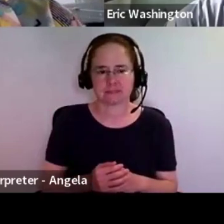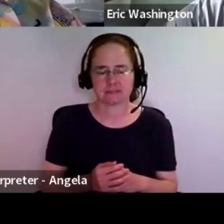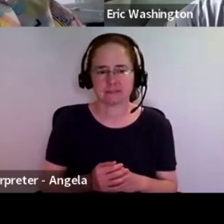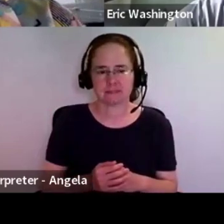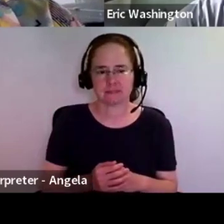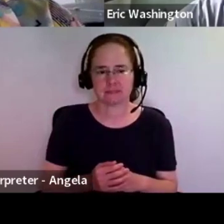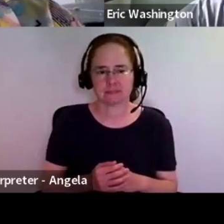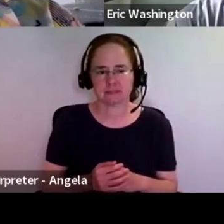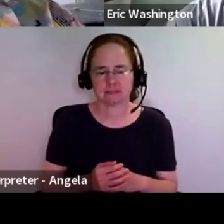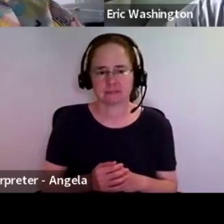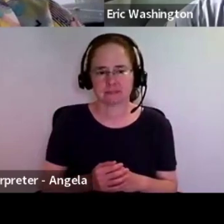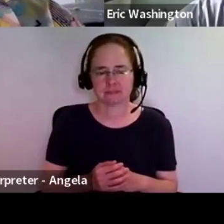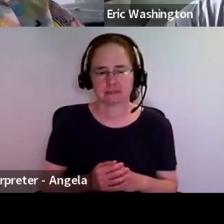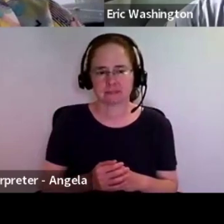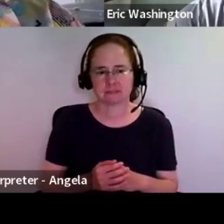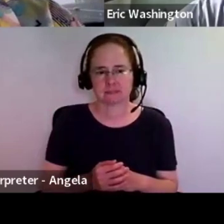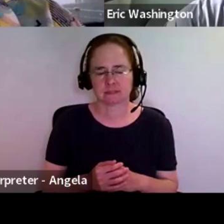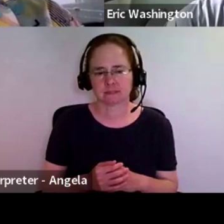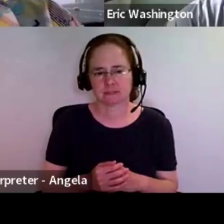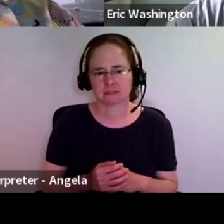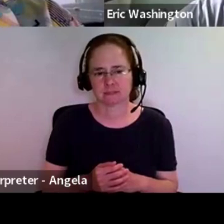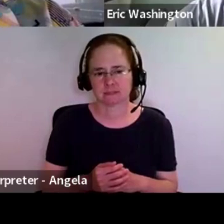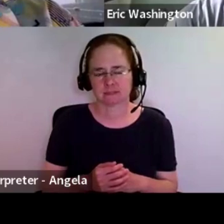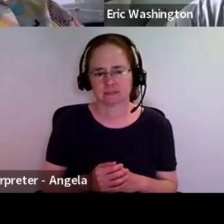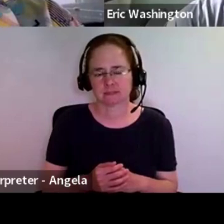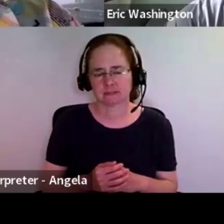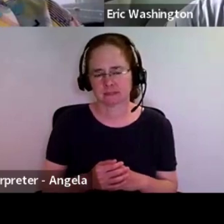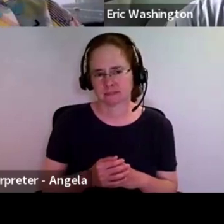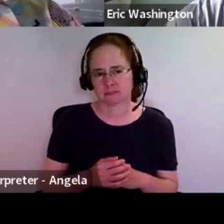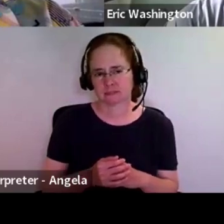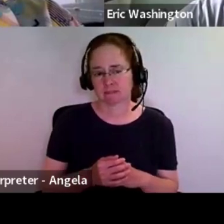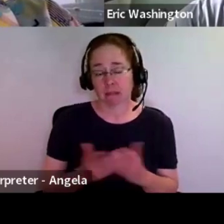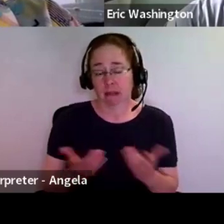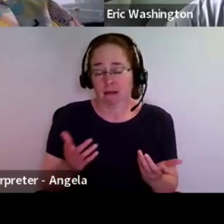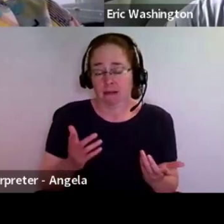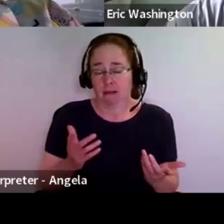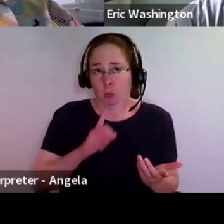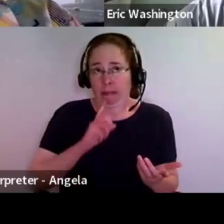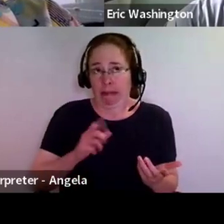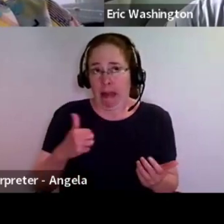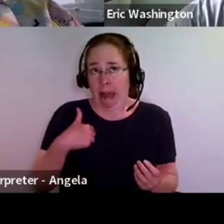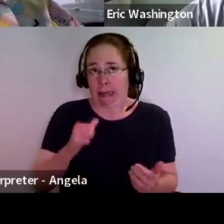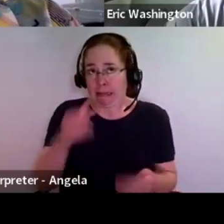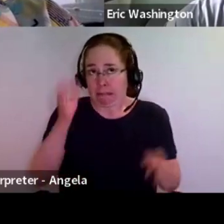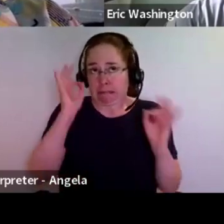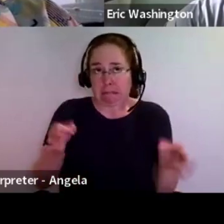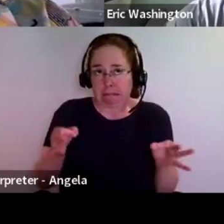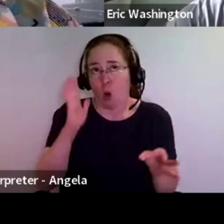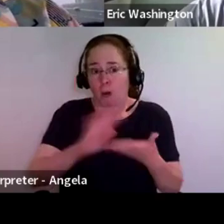mean, I kind of just feel like it's not like I came in and I was like, Oh, I'm going to be this, this specific person with